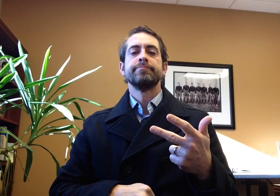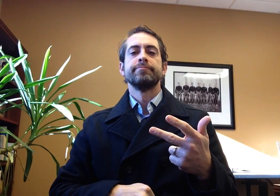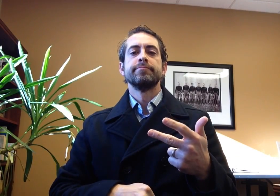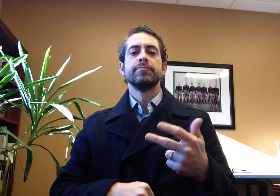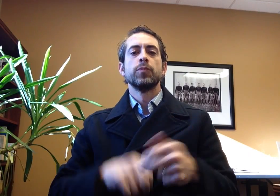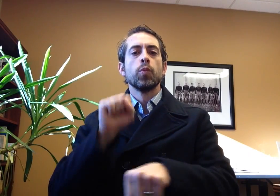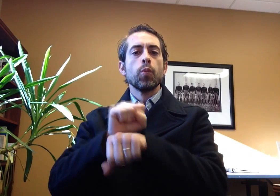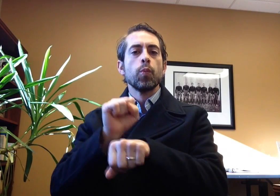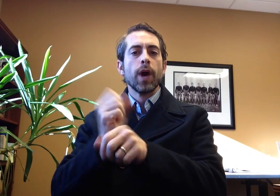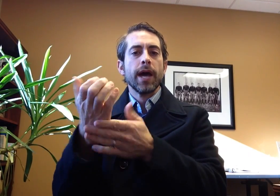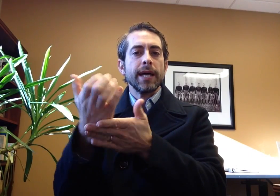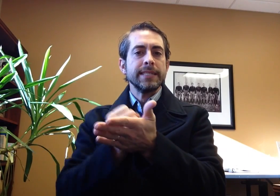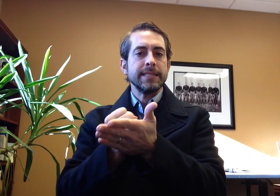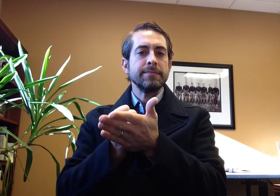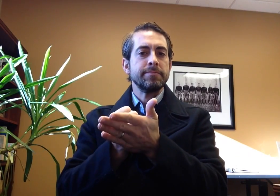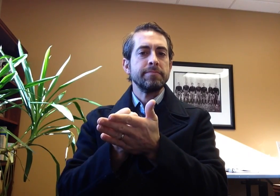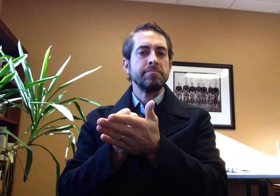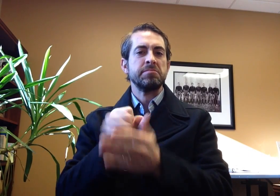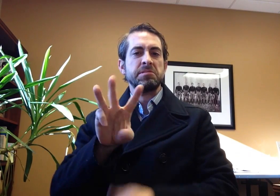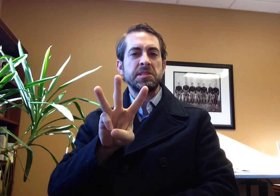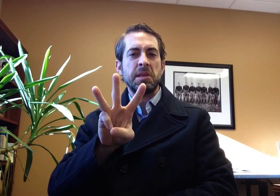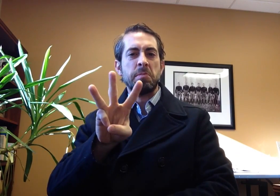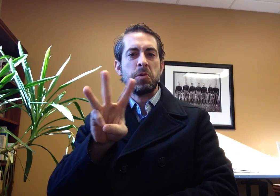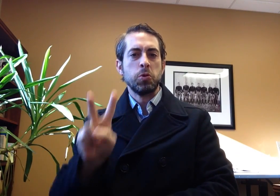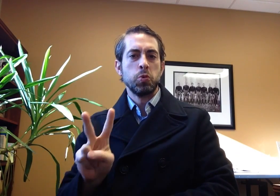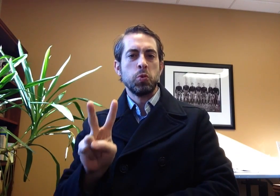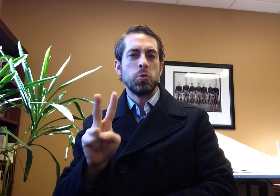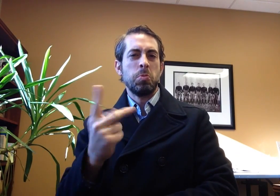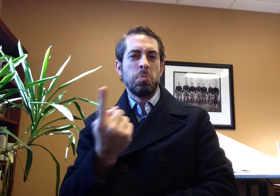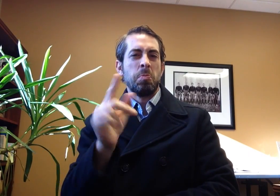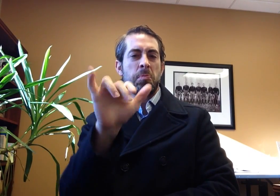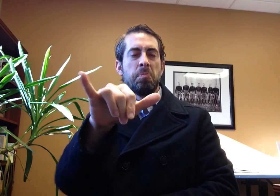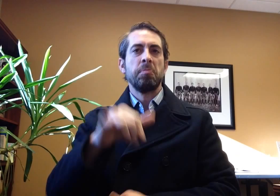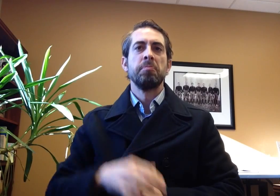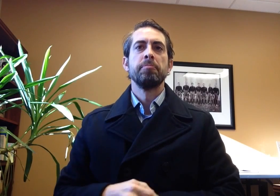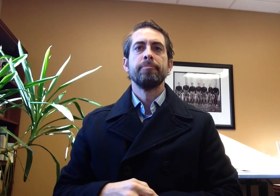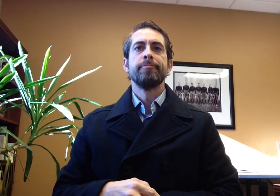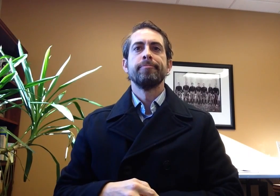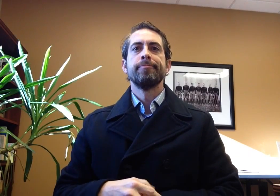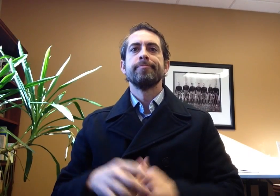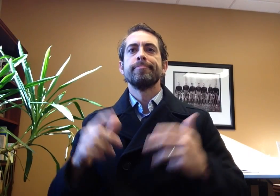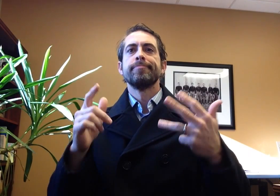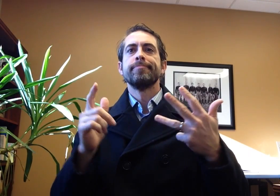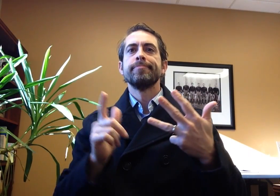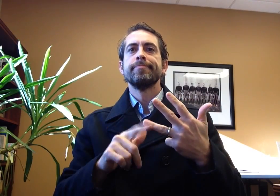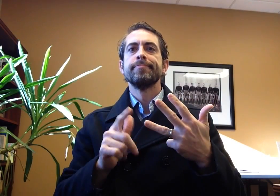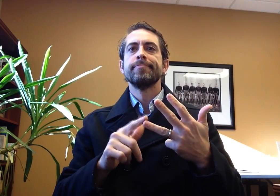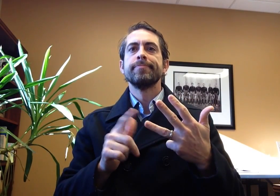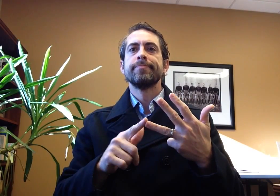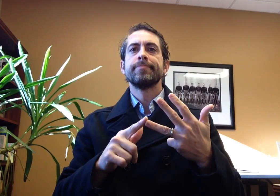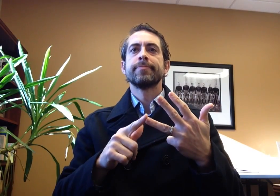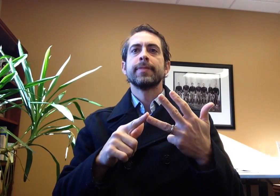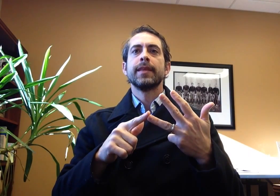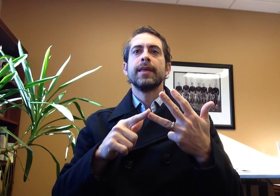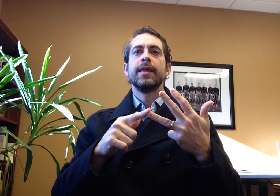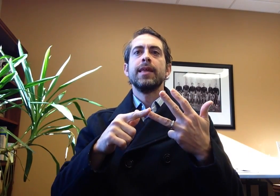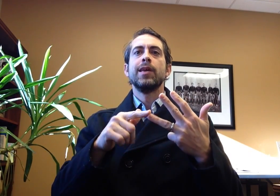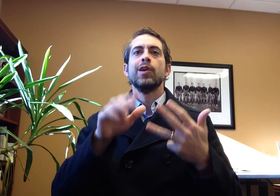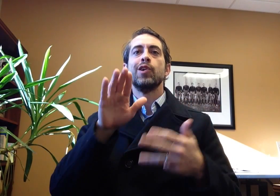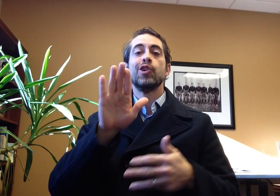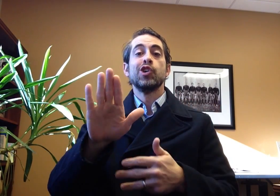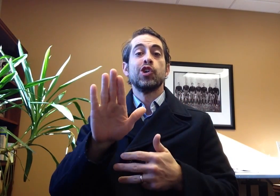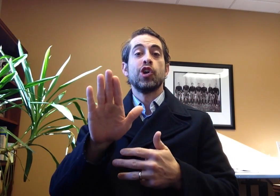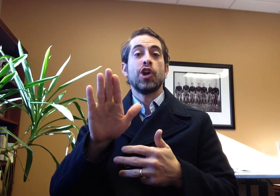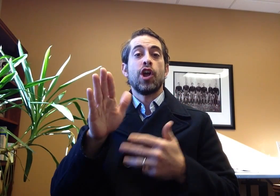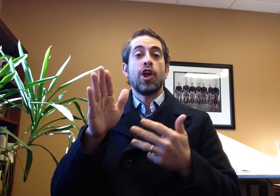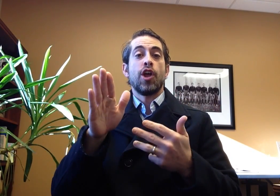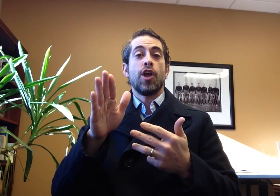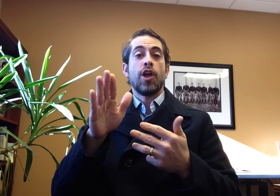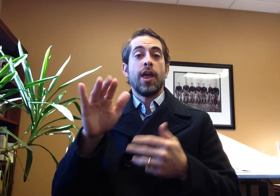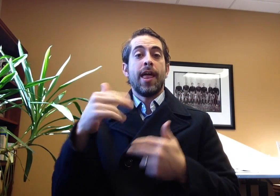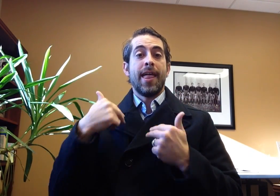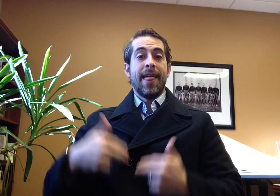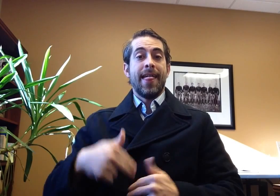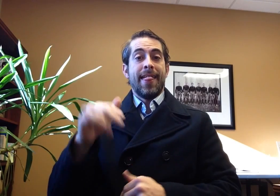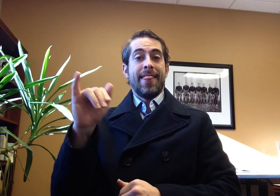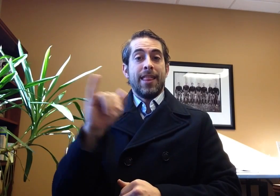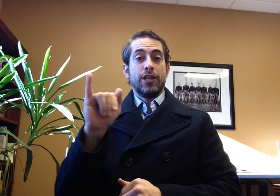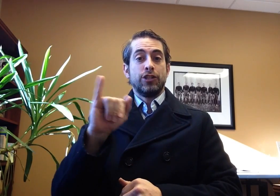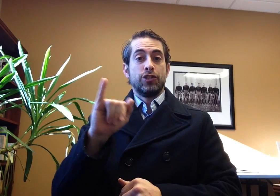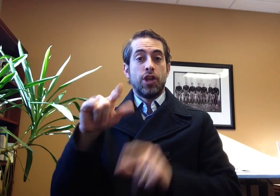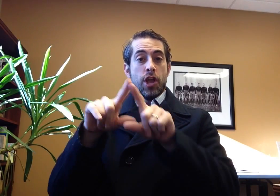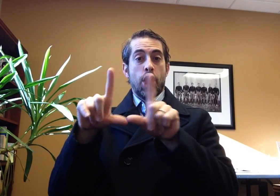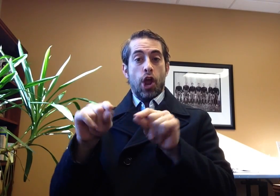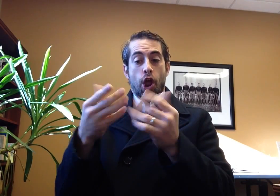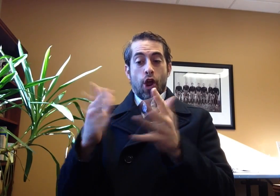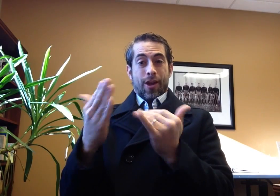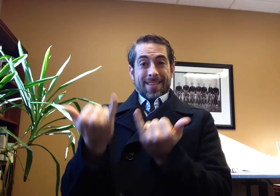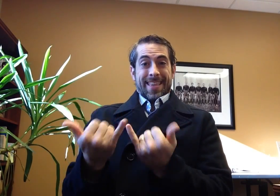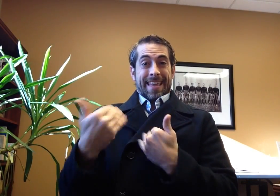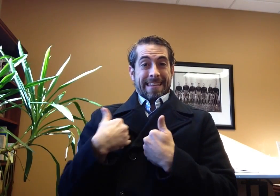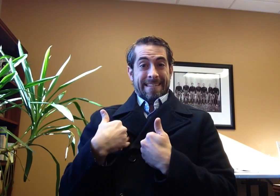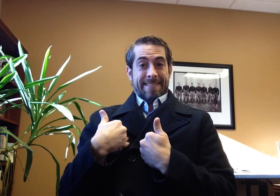4) any current health insurance policy numbers that you have